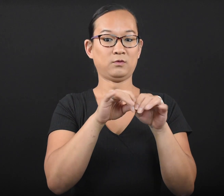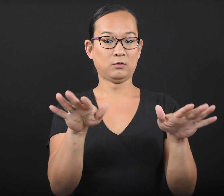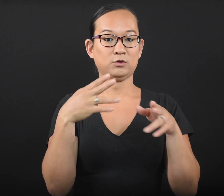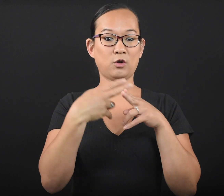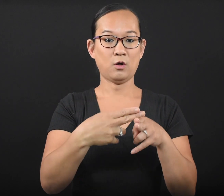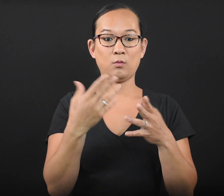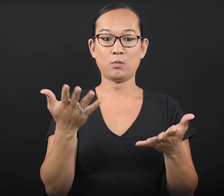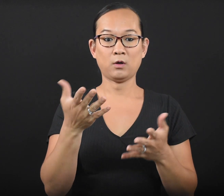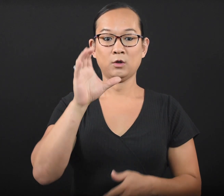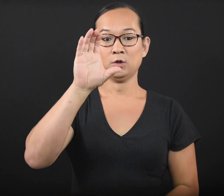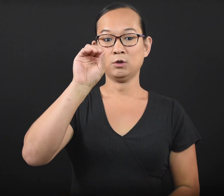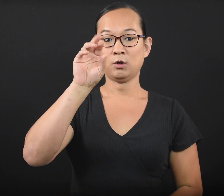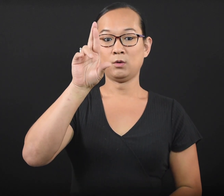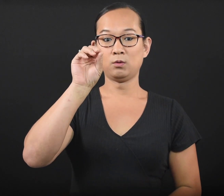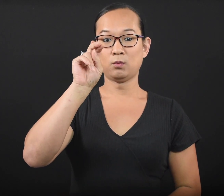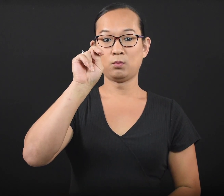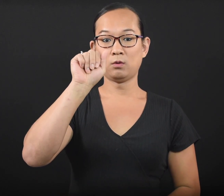The virus that causes COVID-19 is in a family of viruses